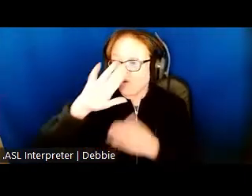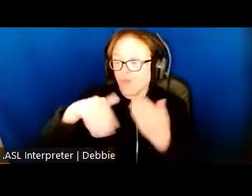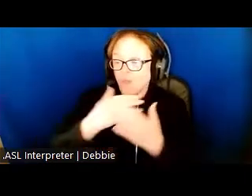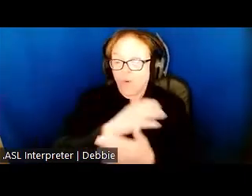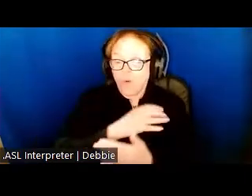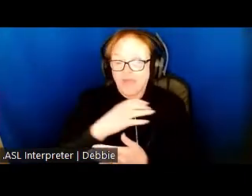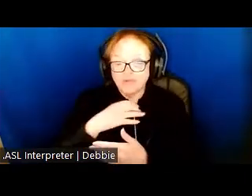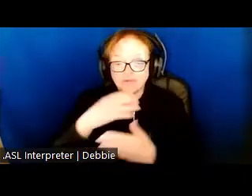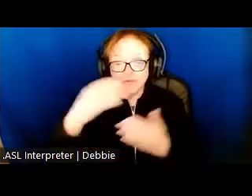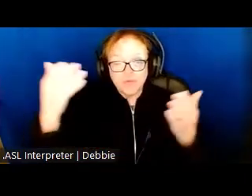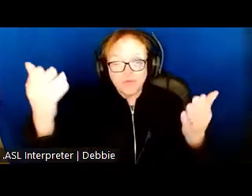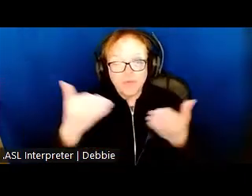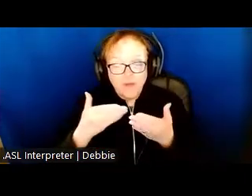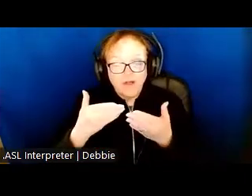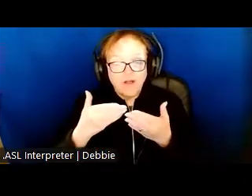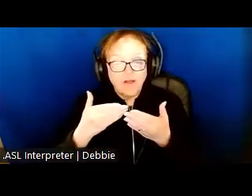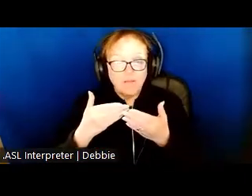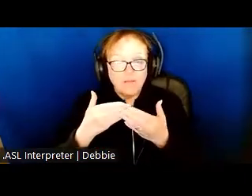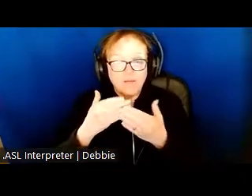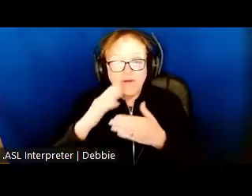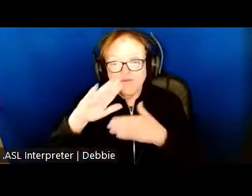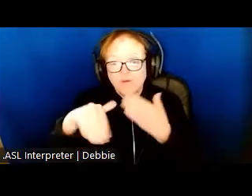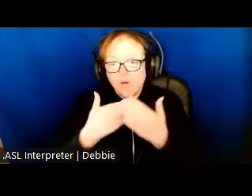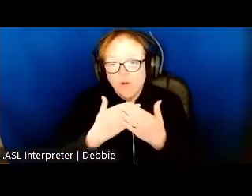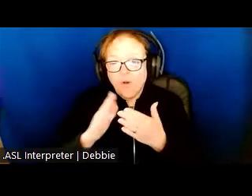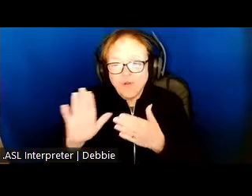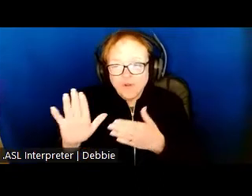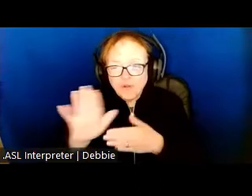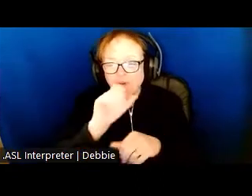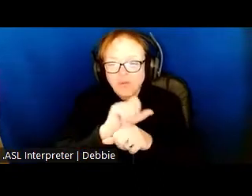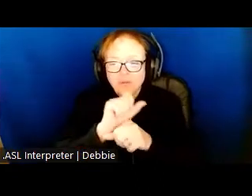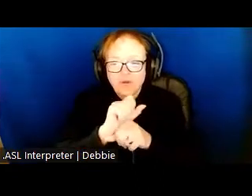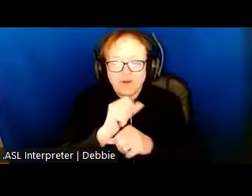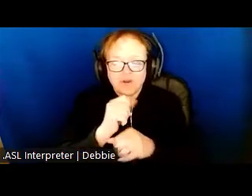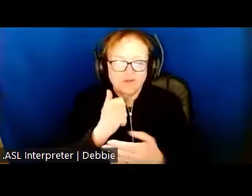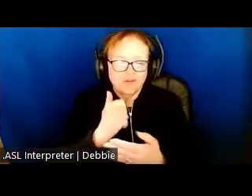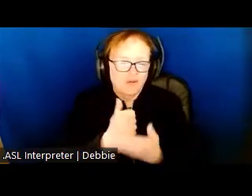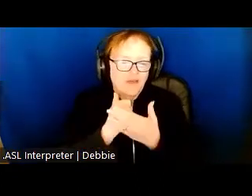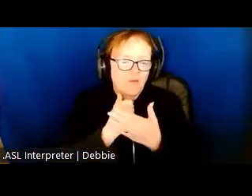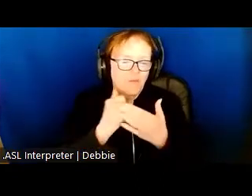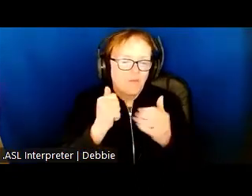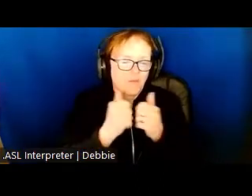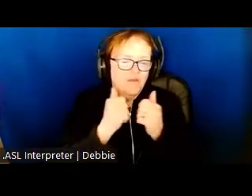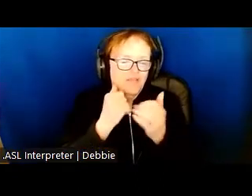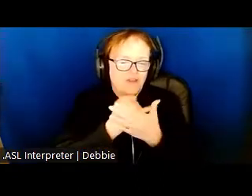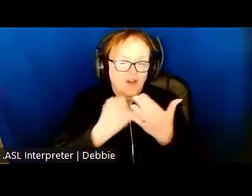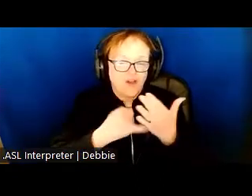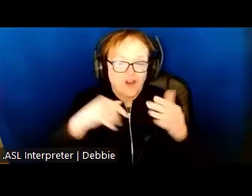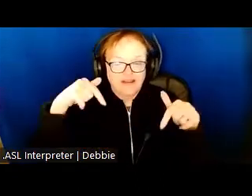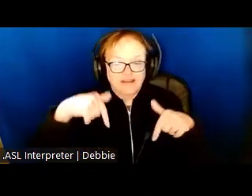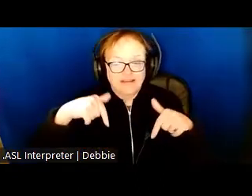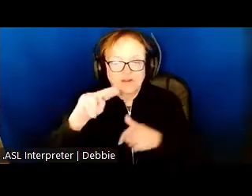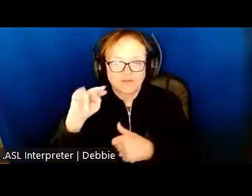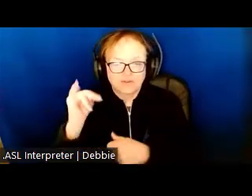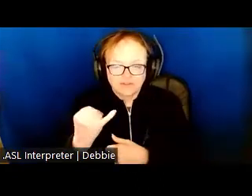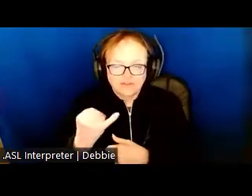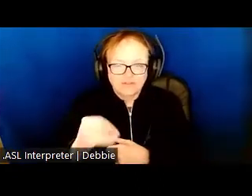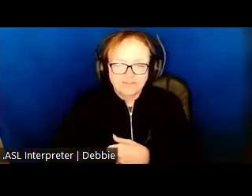today and thank you for all you do to contribute to arts in New Jersey. Back to you guys. Thank